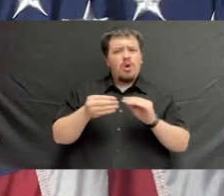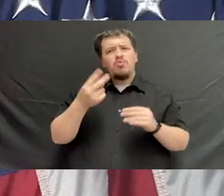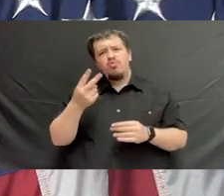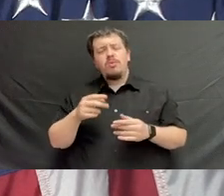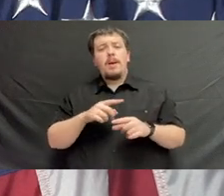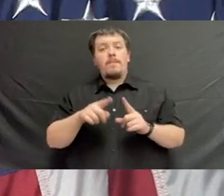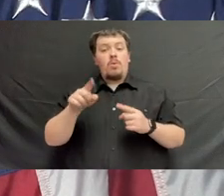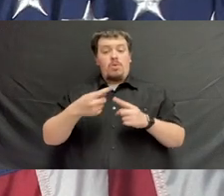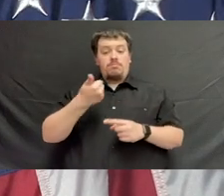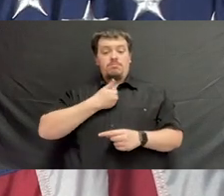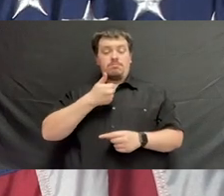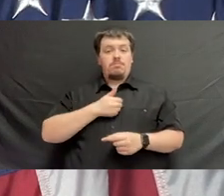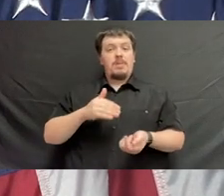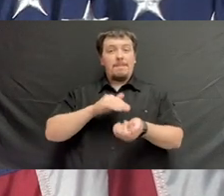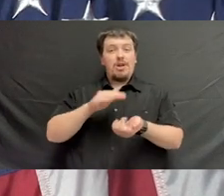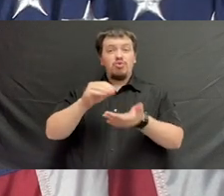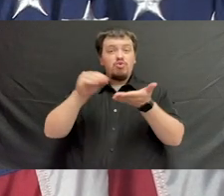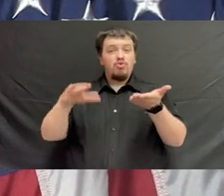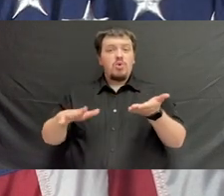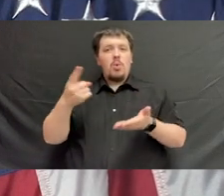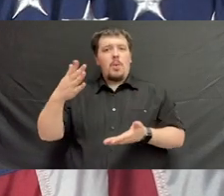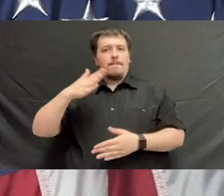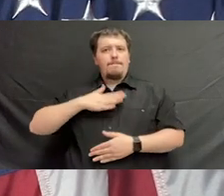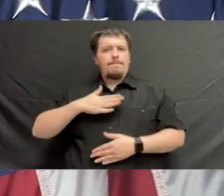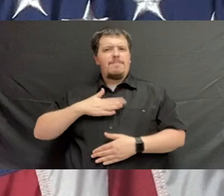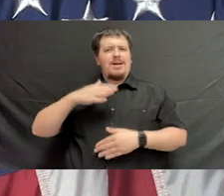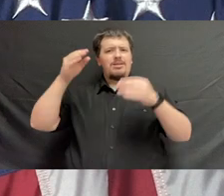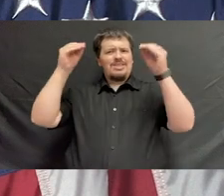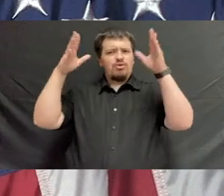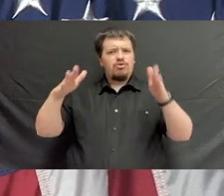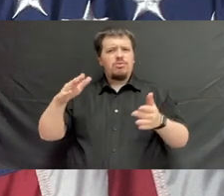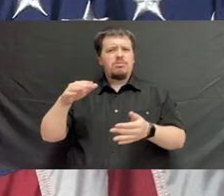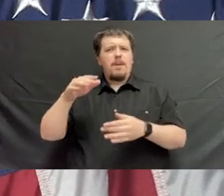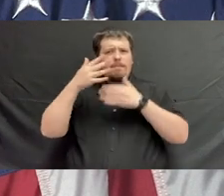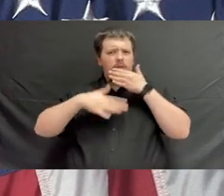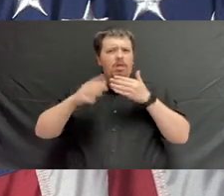When I was a medical student, one of my hematology professors, Dr. Diggs, Lemuel Diggs,